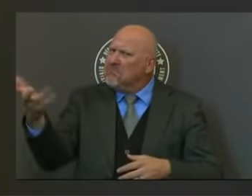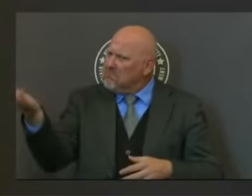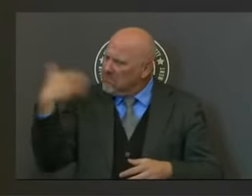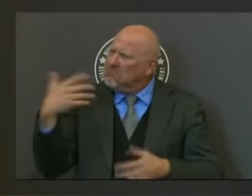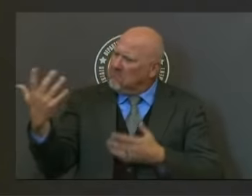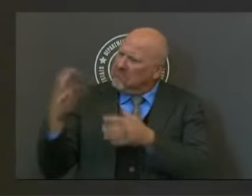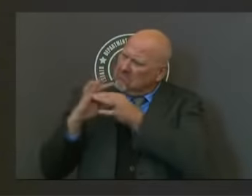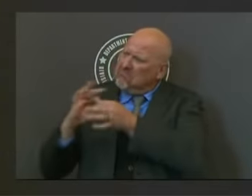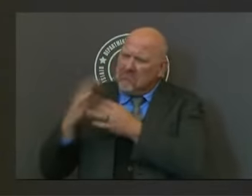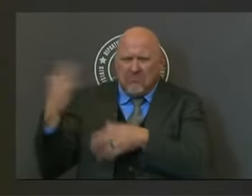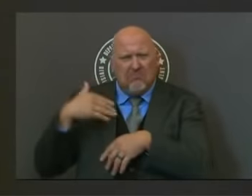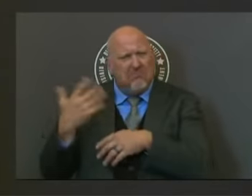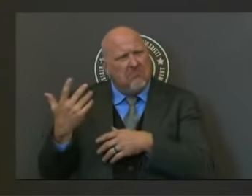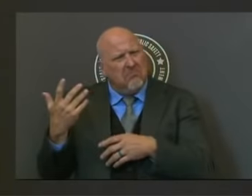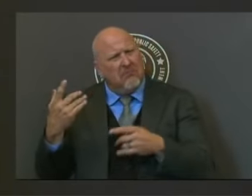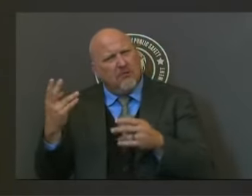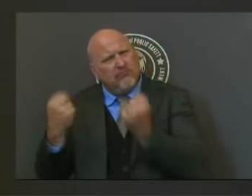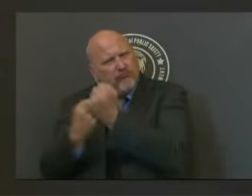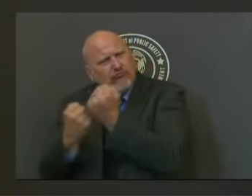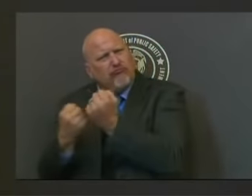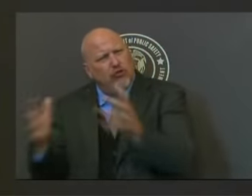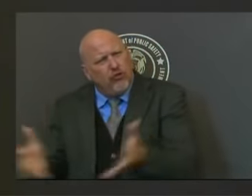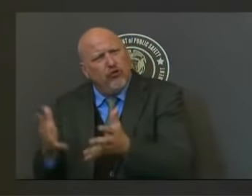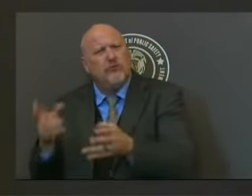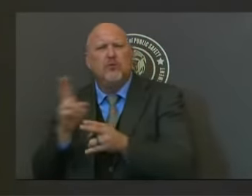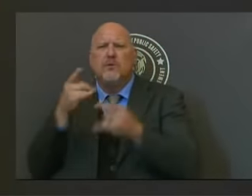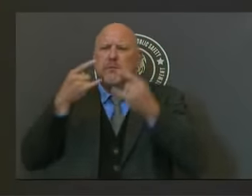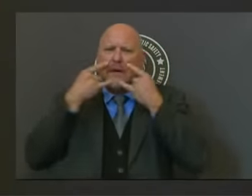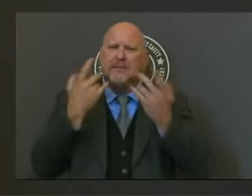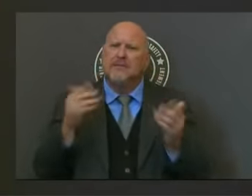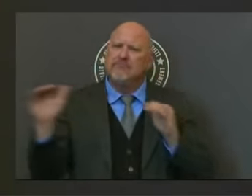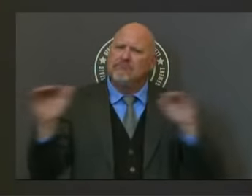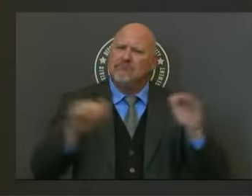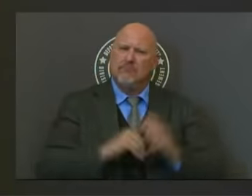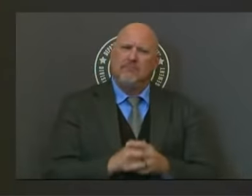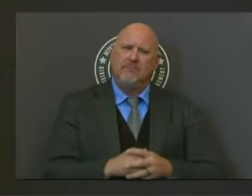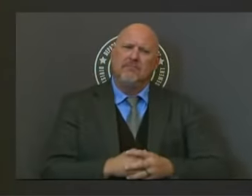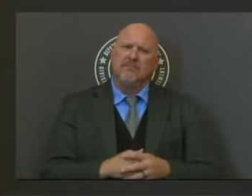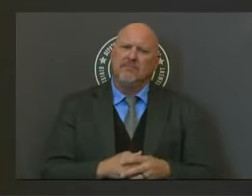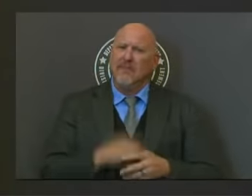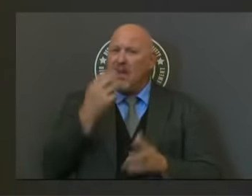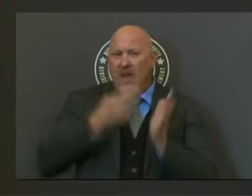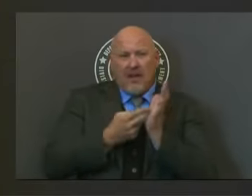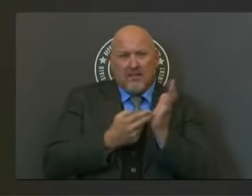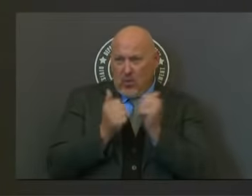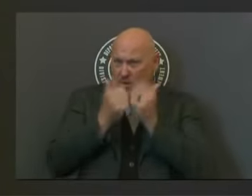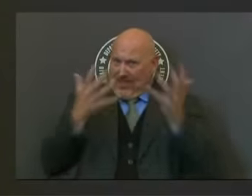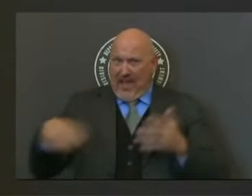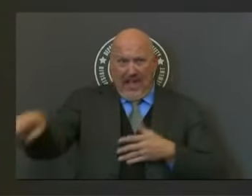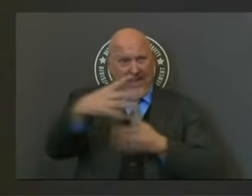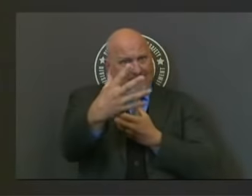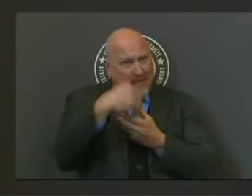without you we cannot accomplish